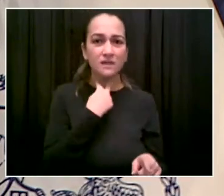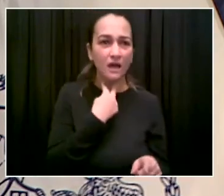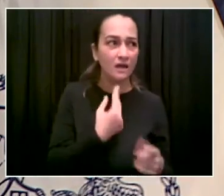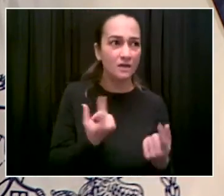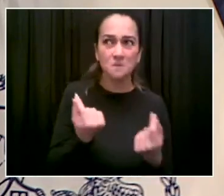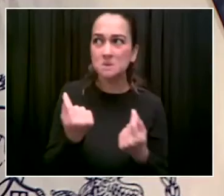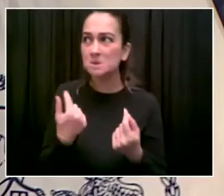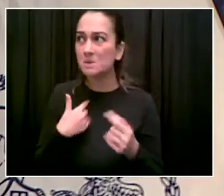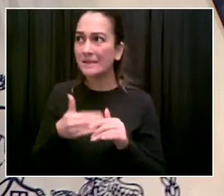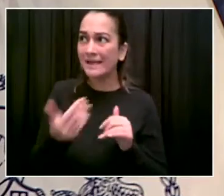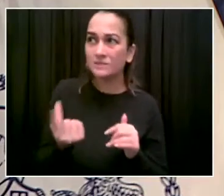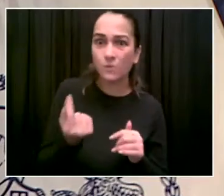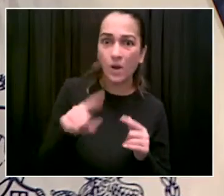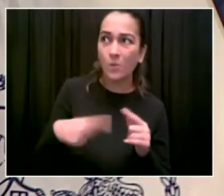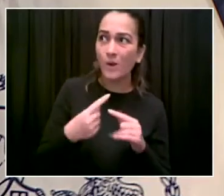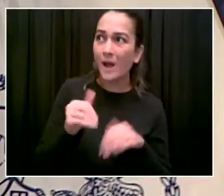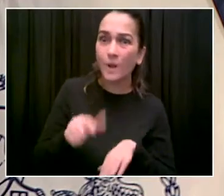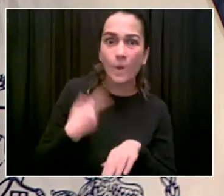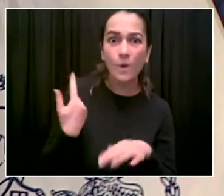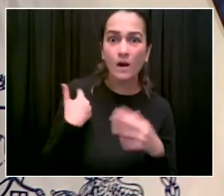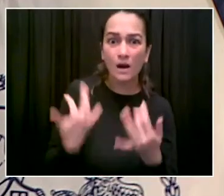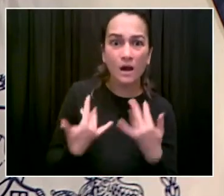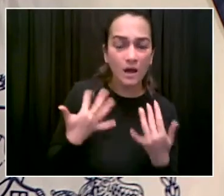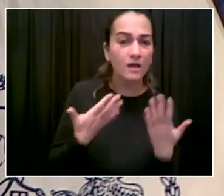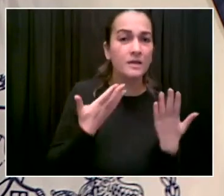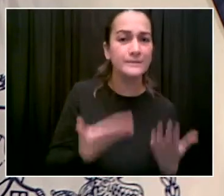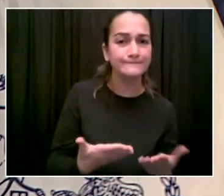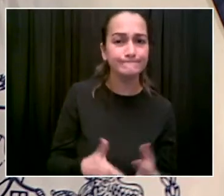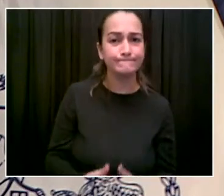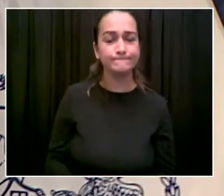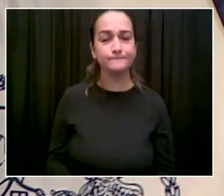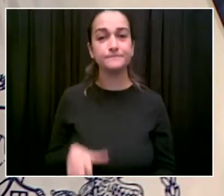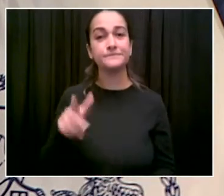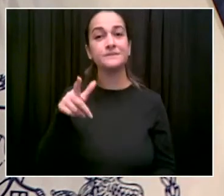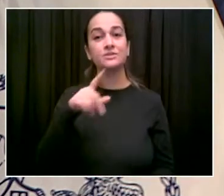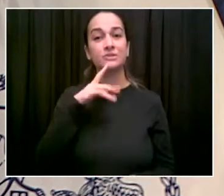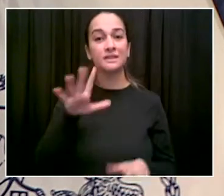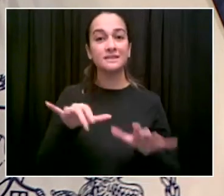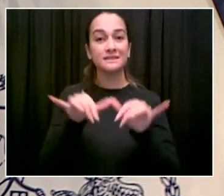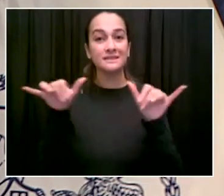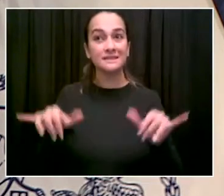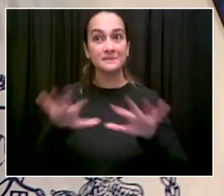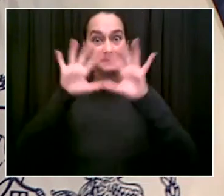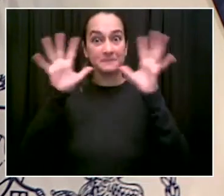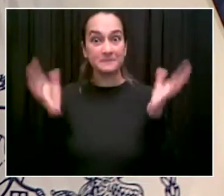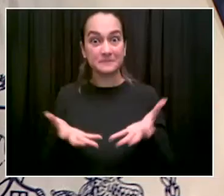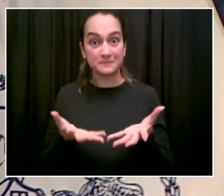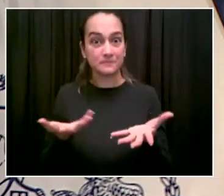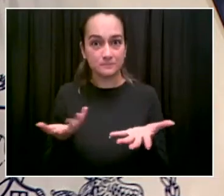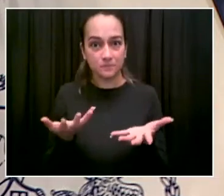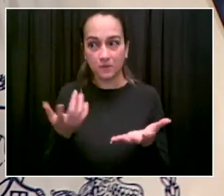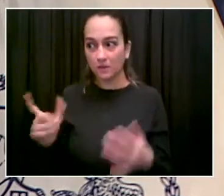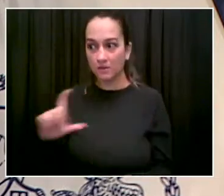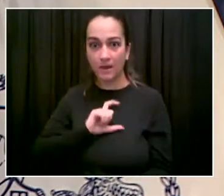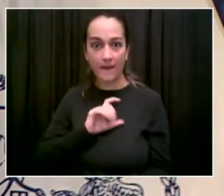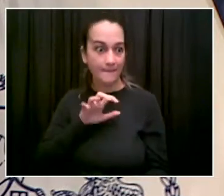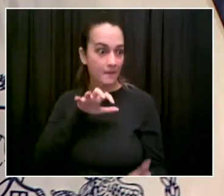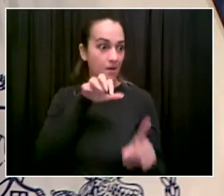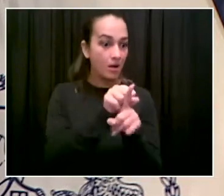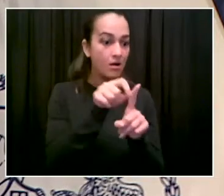INNOCENT IN A TRIAL, THEY LEAVE . THE WHOLE REALITY OF PEOPLE MOVING ON BECAUSE THE